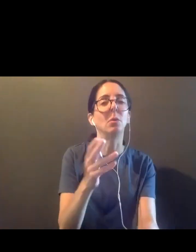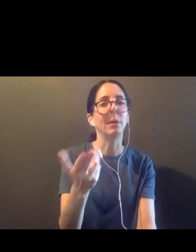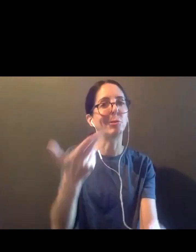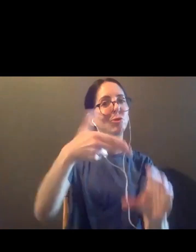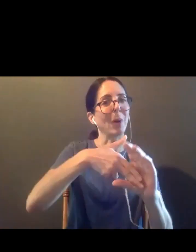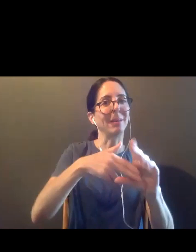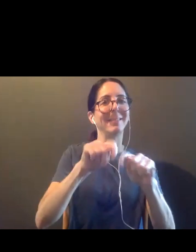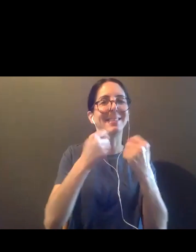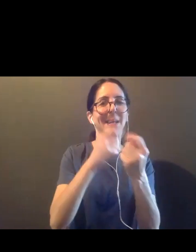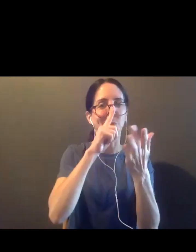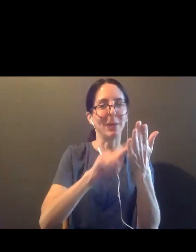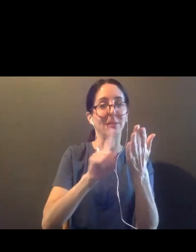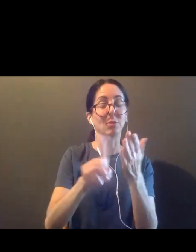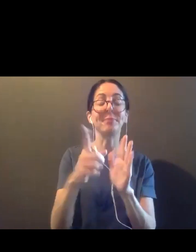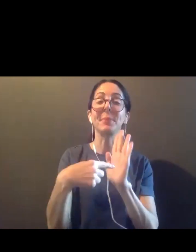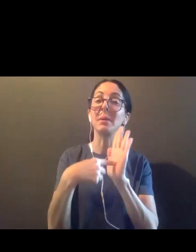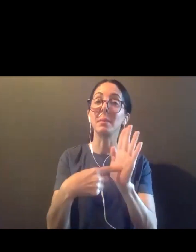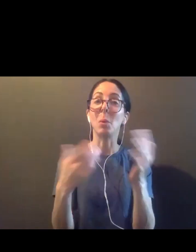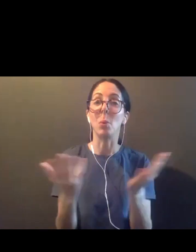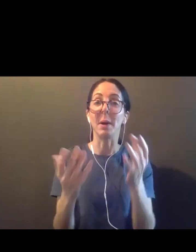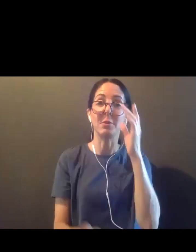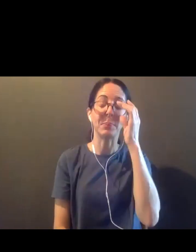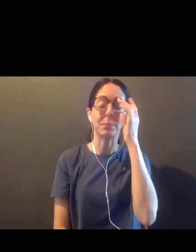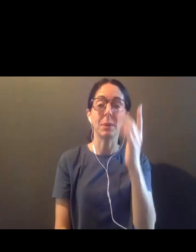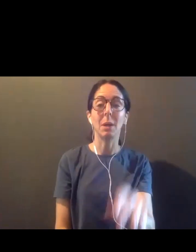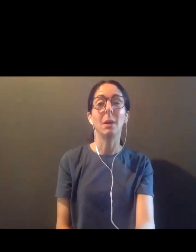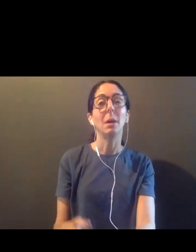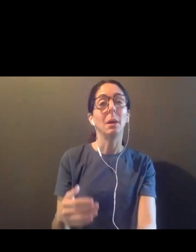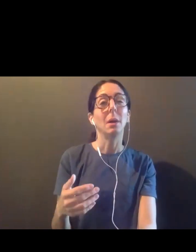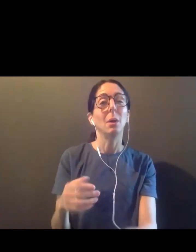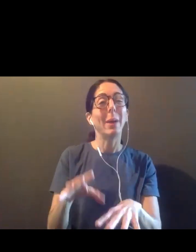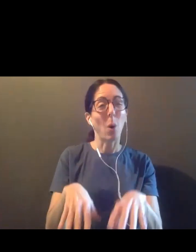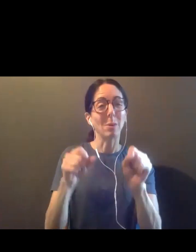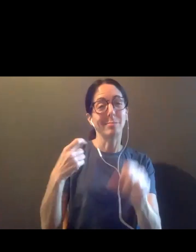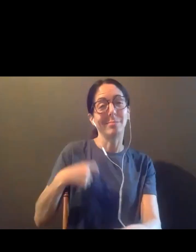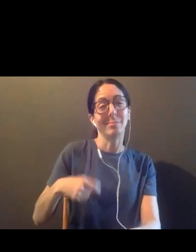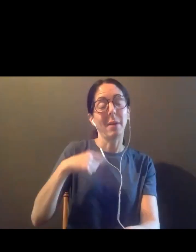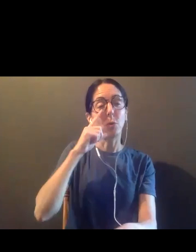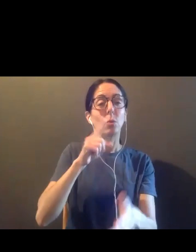So one example I can use is that we hosted a symposium for research priority setting.